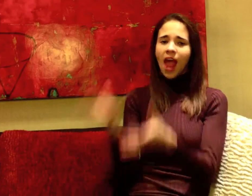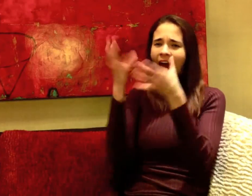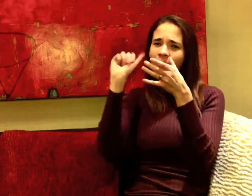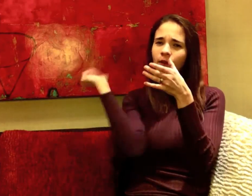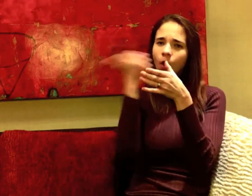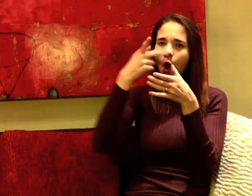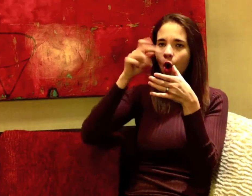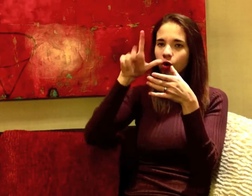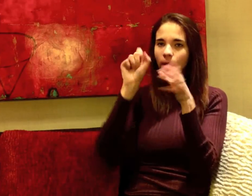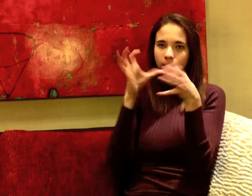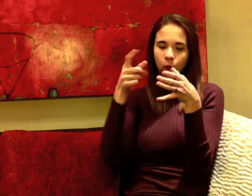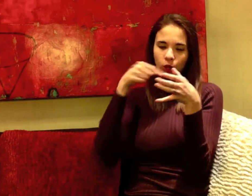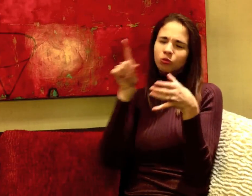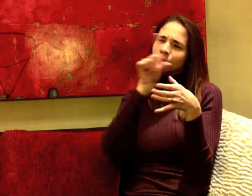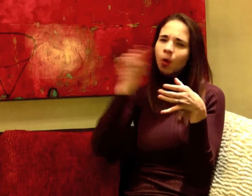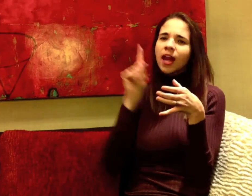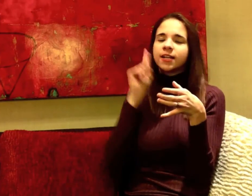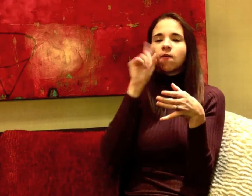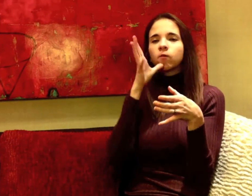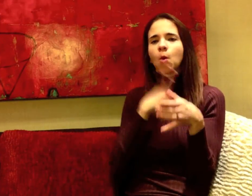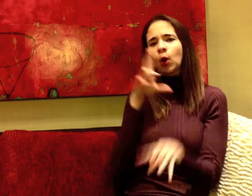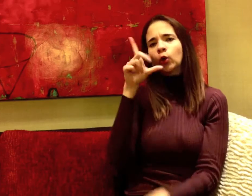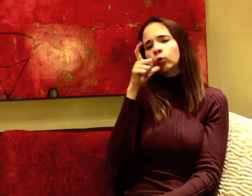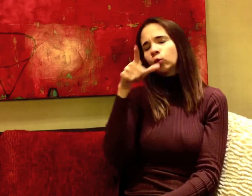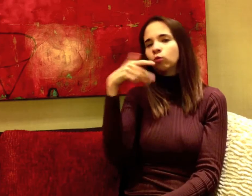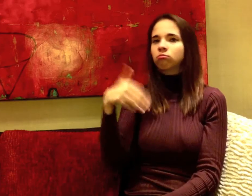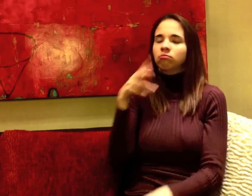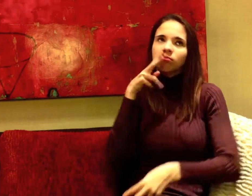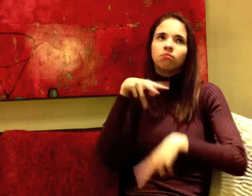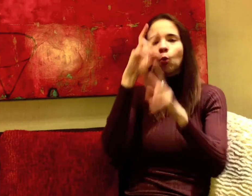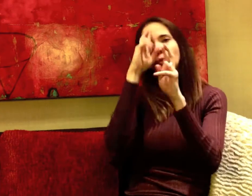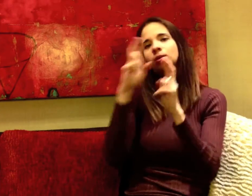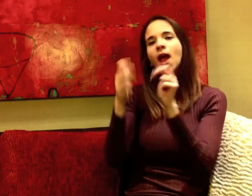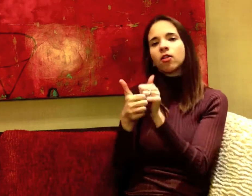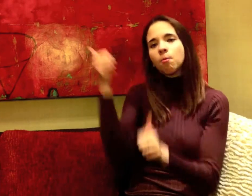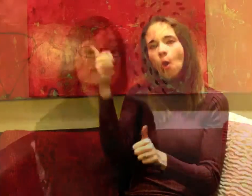Out of all the Pearls, who do you admire the most?